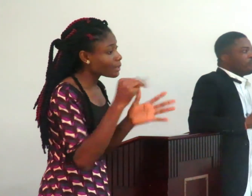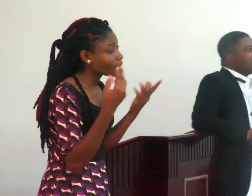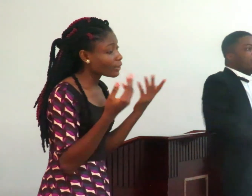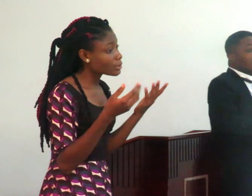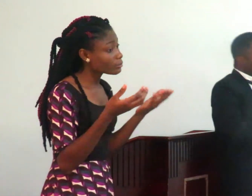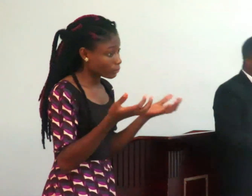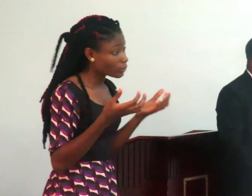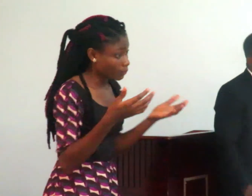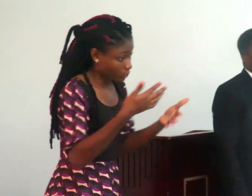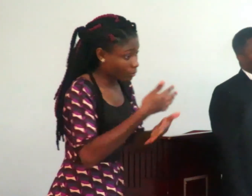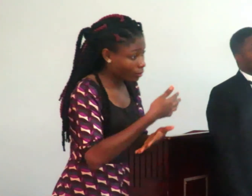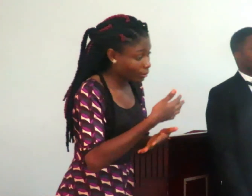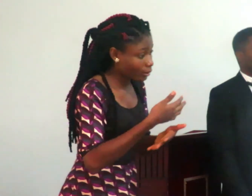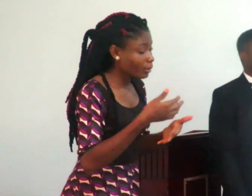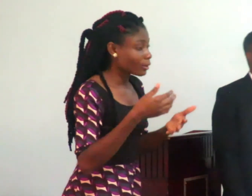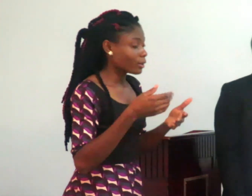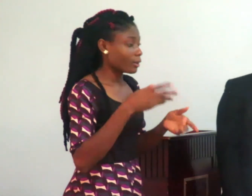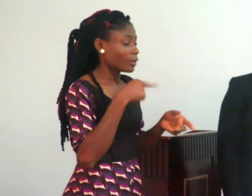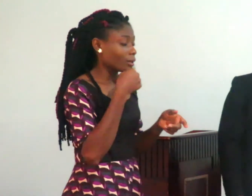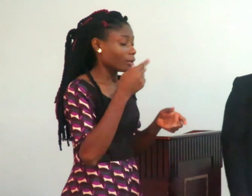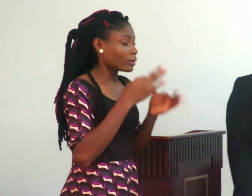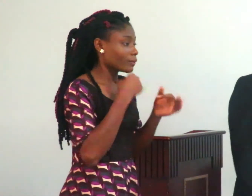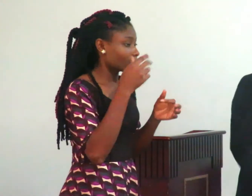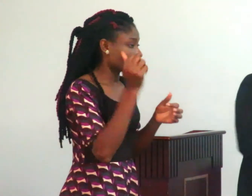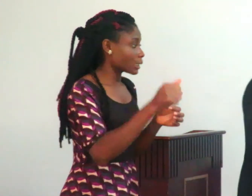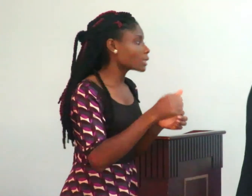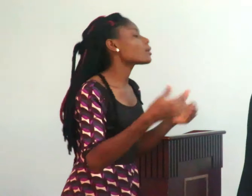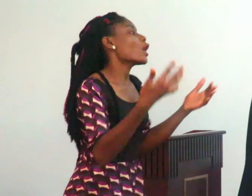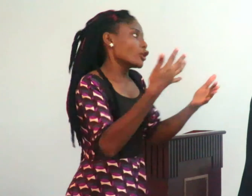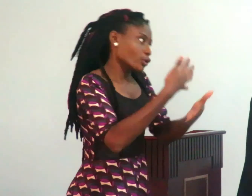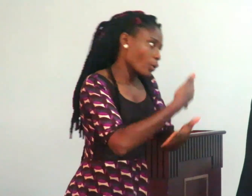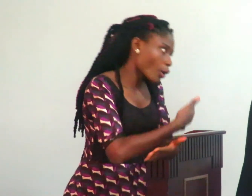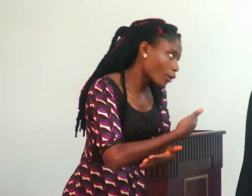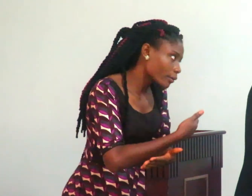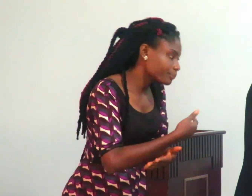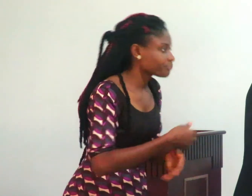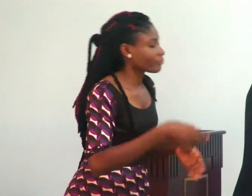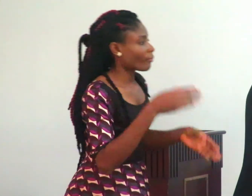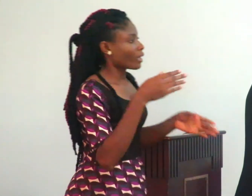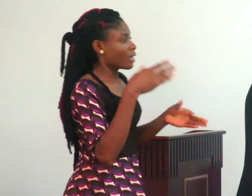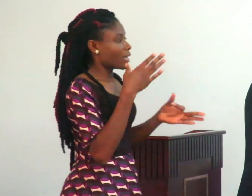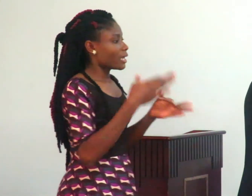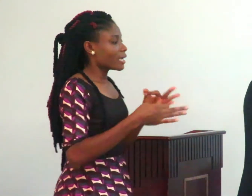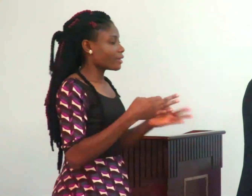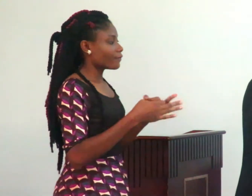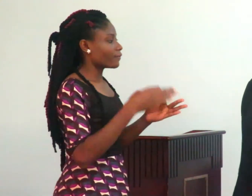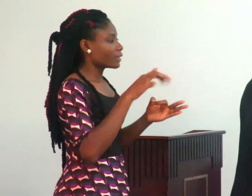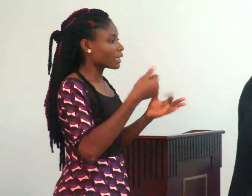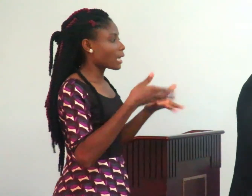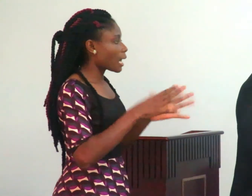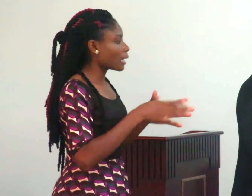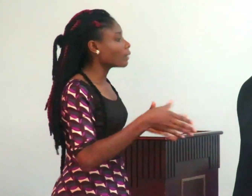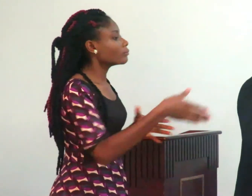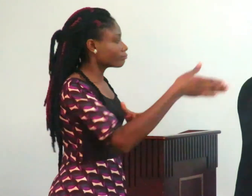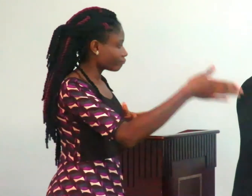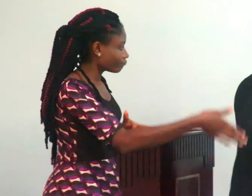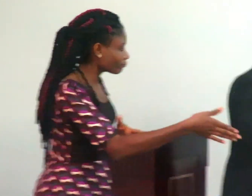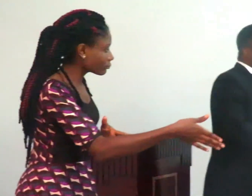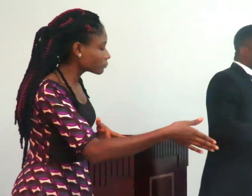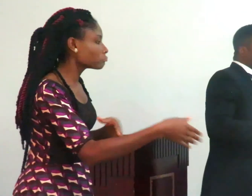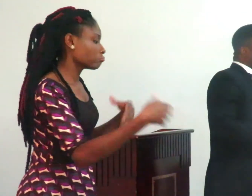indigenous language. So, going back to I mentioned earlier that every language develops from